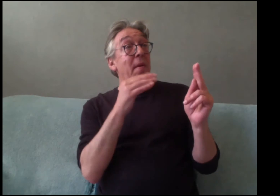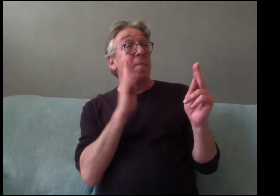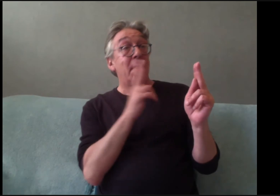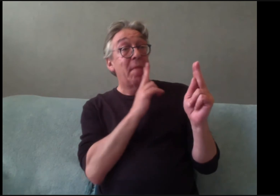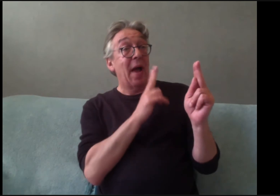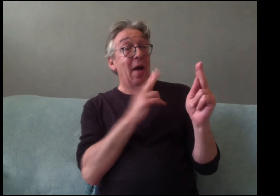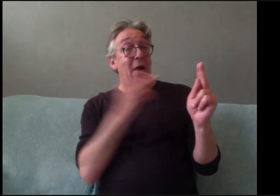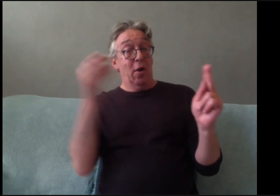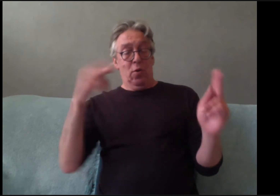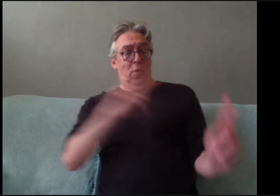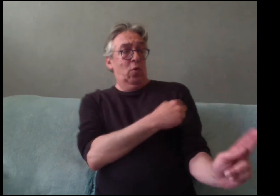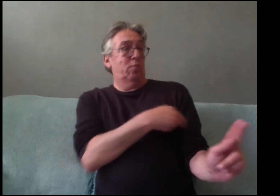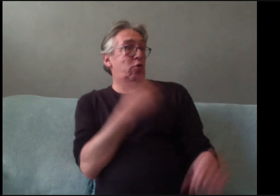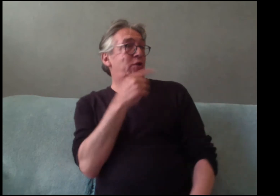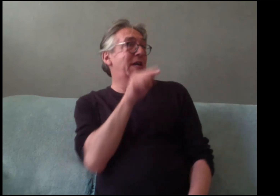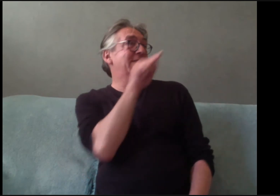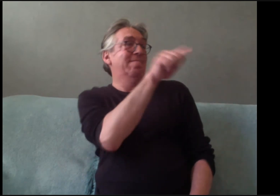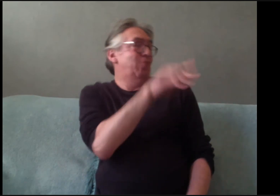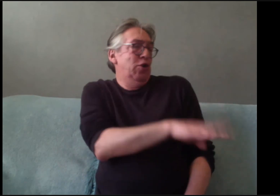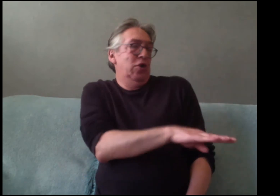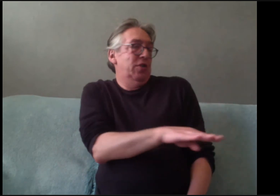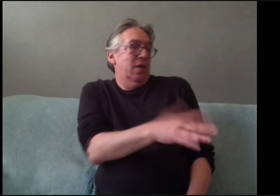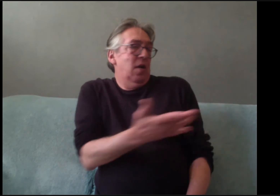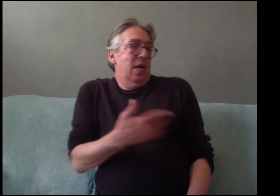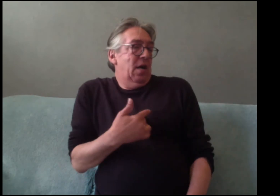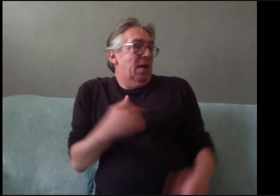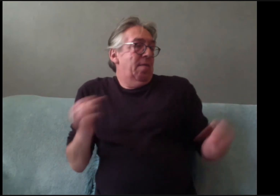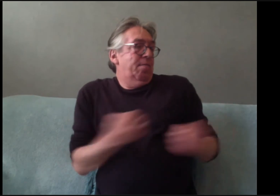due to their high level of support, as already mentioned as well.